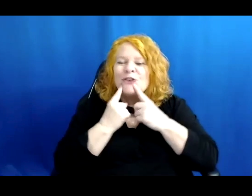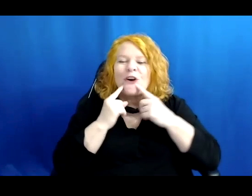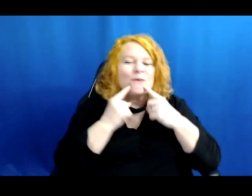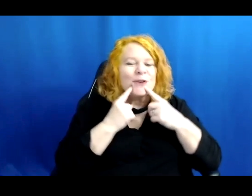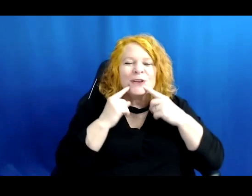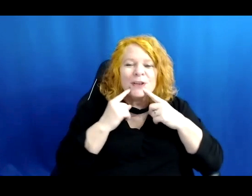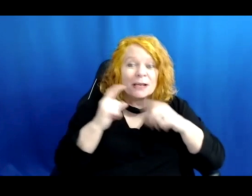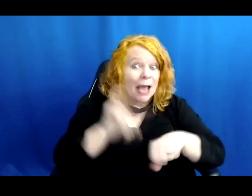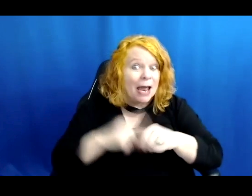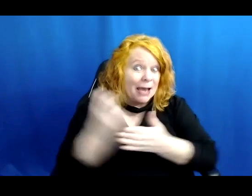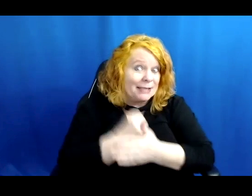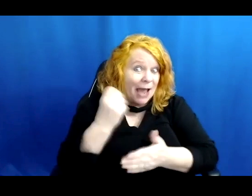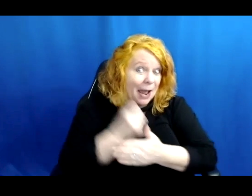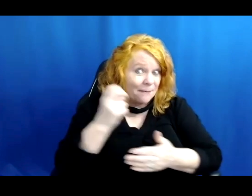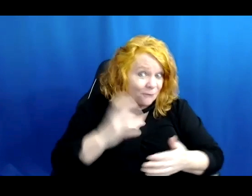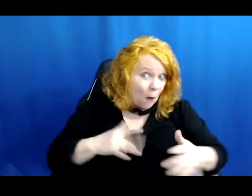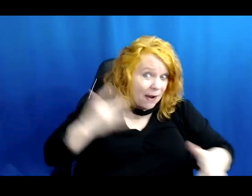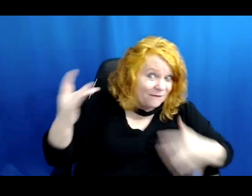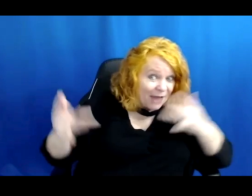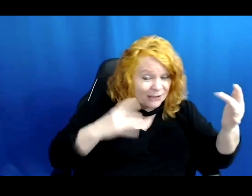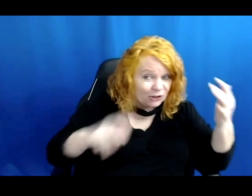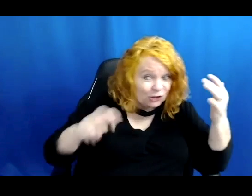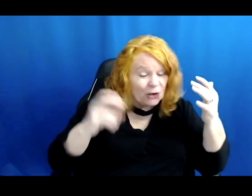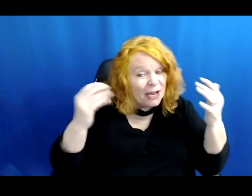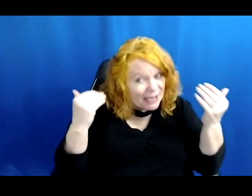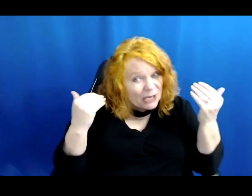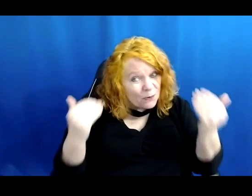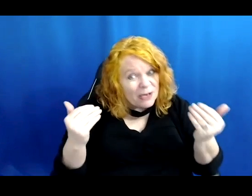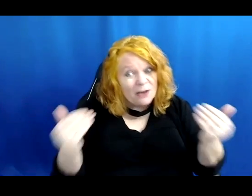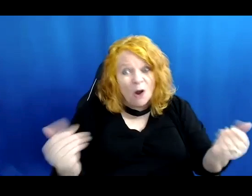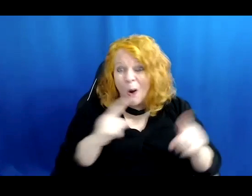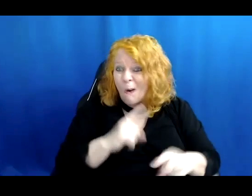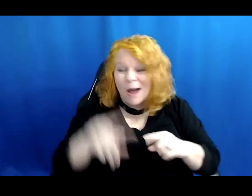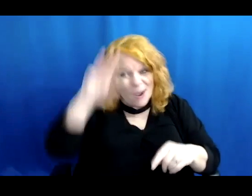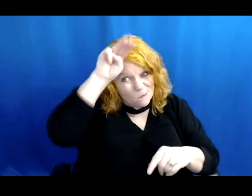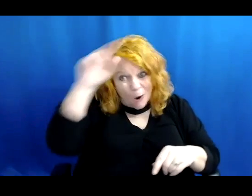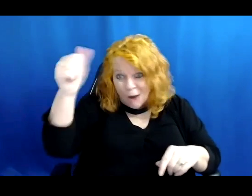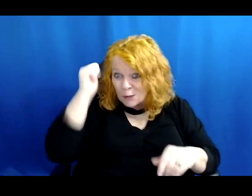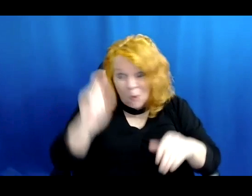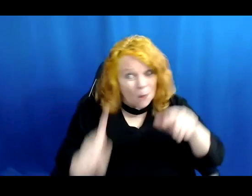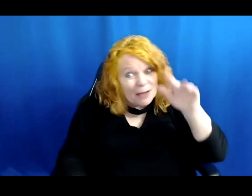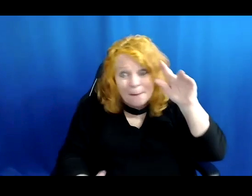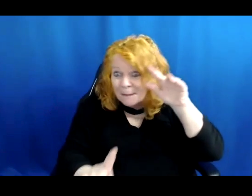Time for adventure here we go. But Marvin won't appear, unless we give a